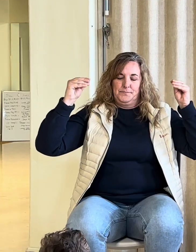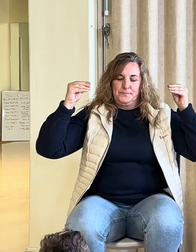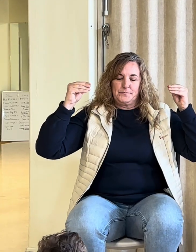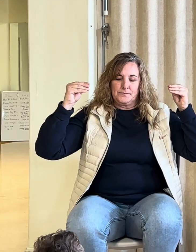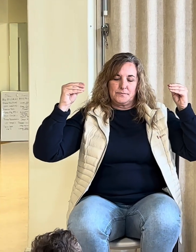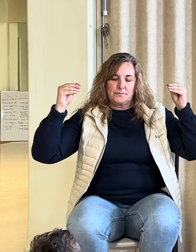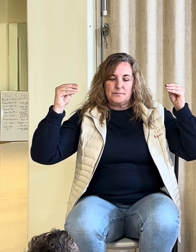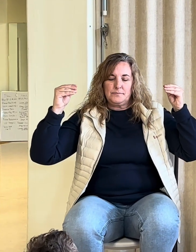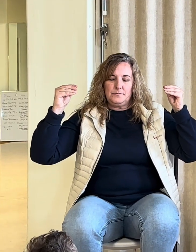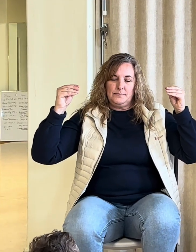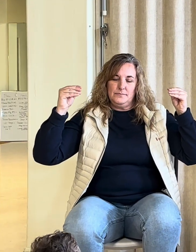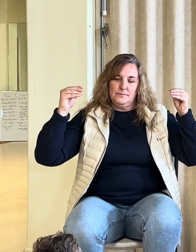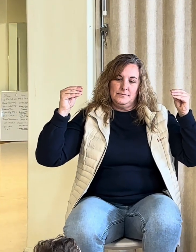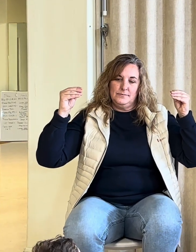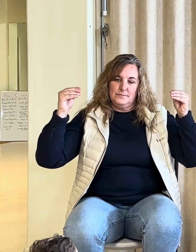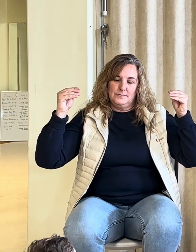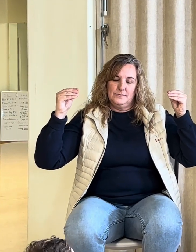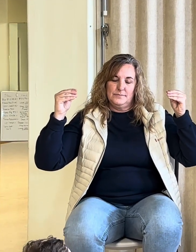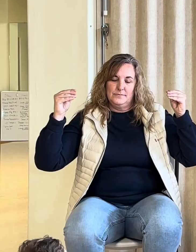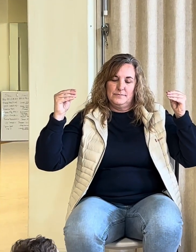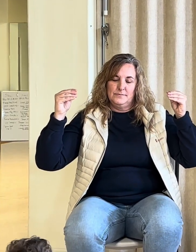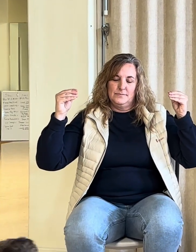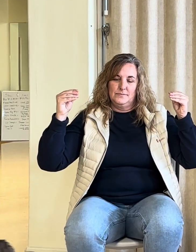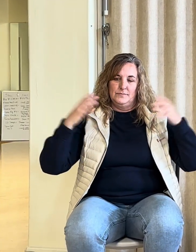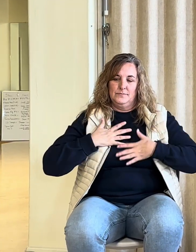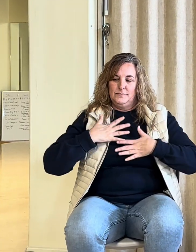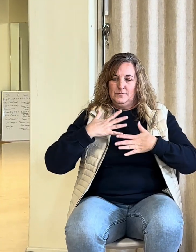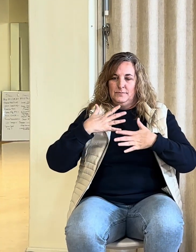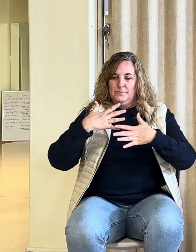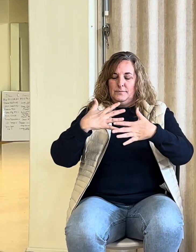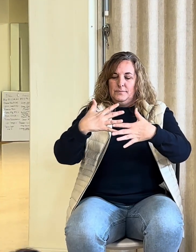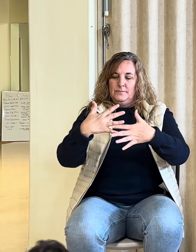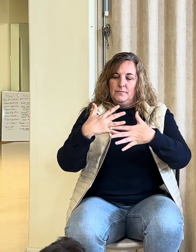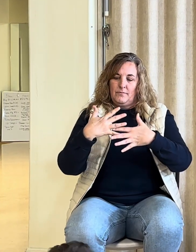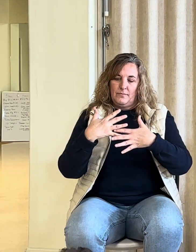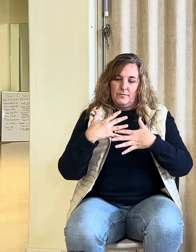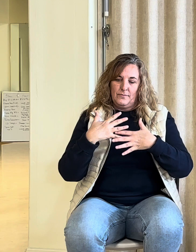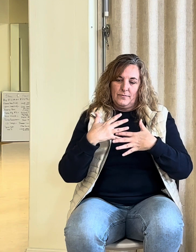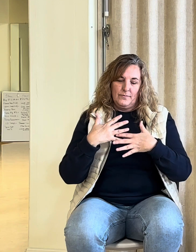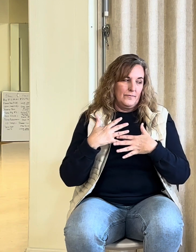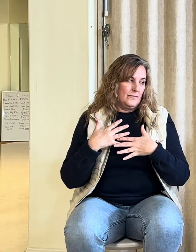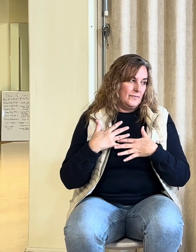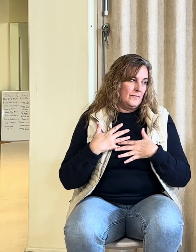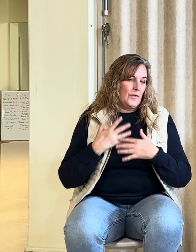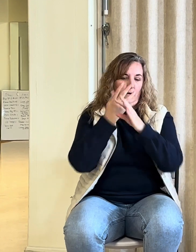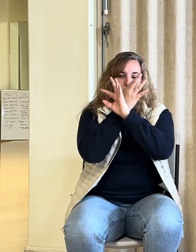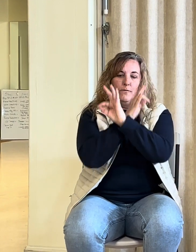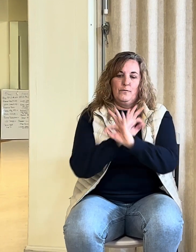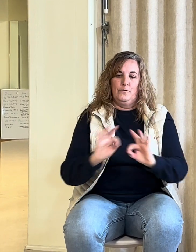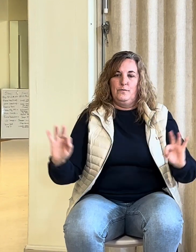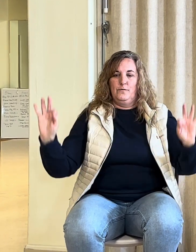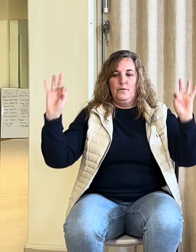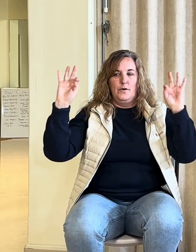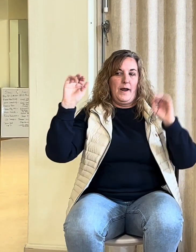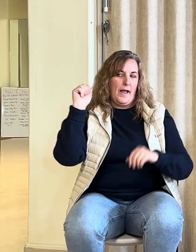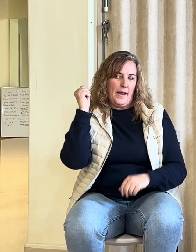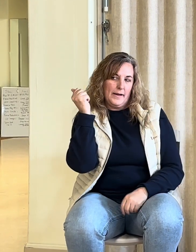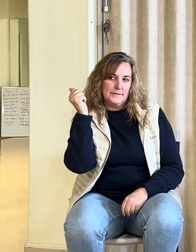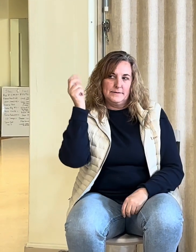eyes even tighter, breathed in even deeper, free as the aunties and uncles